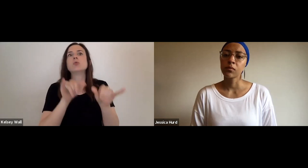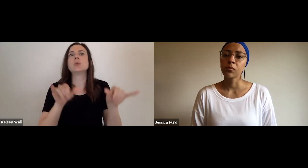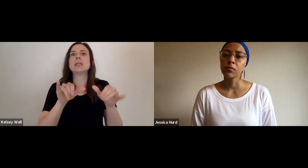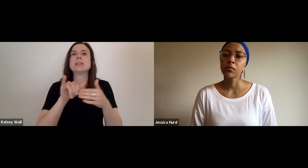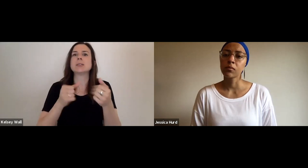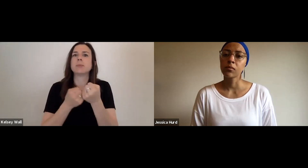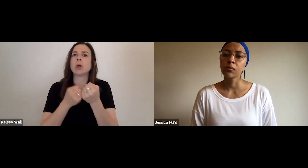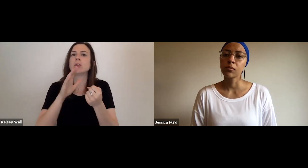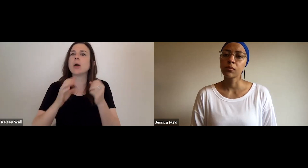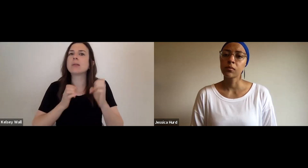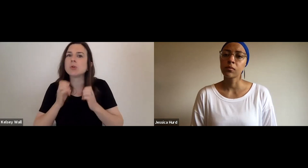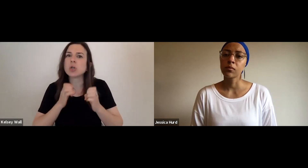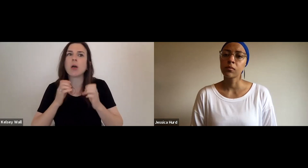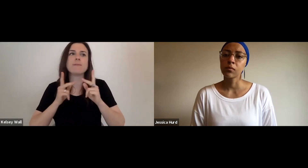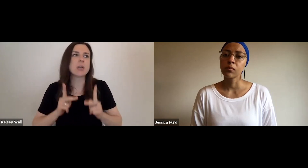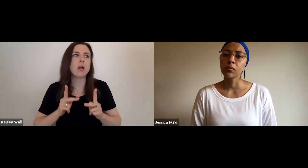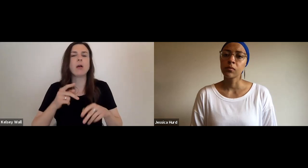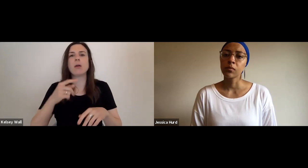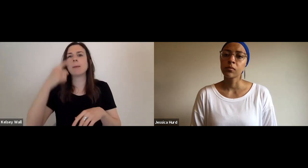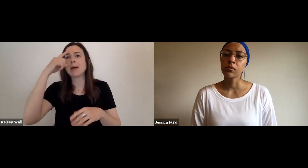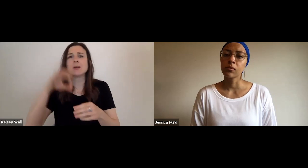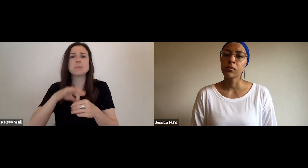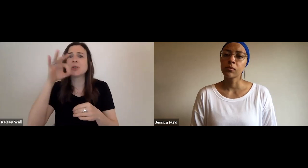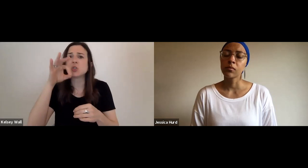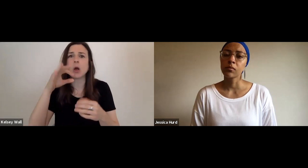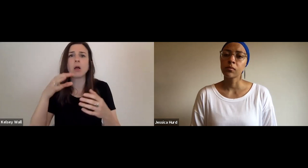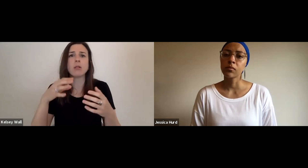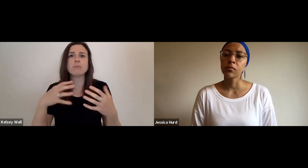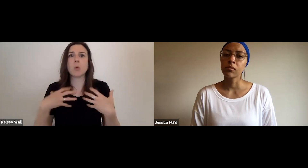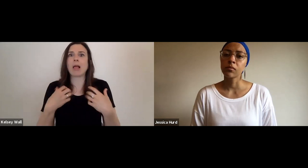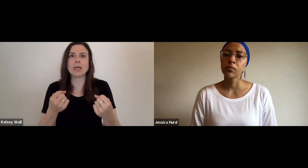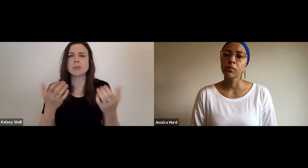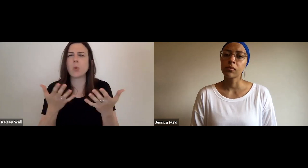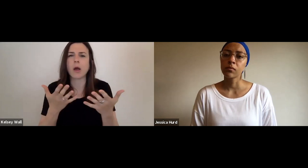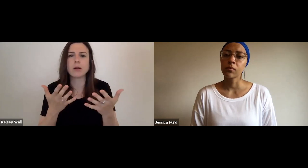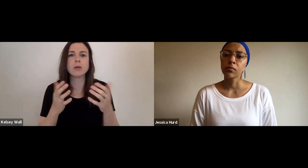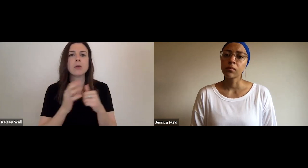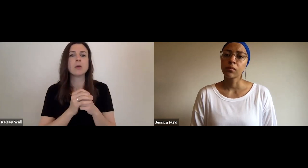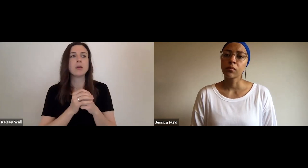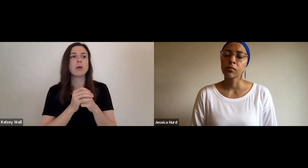and appreciated before, some of those things can still stay there, but if we abandon those routines and don't set up